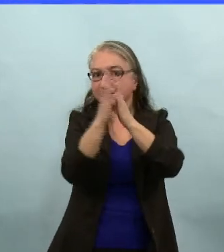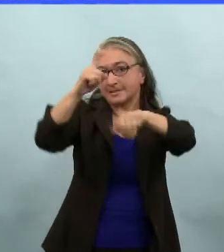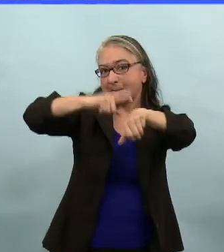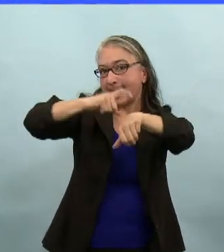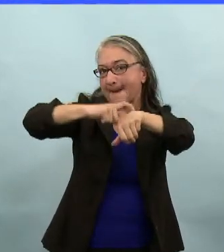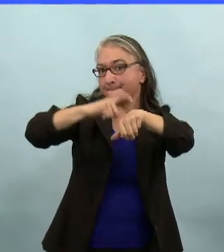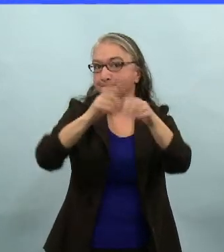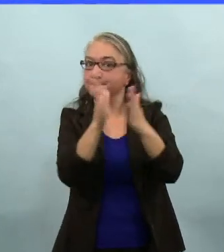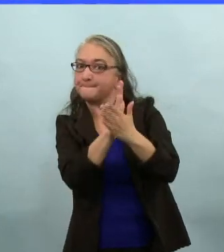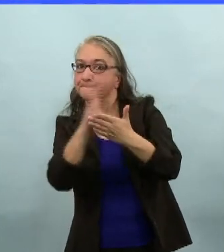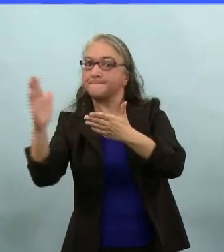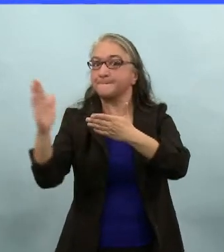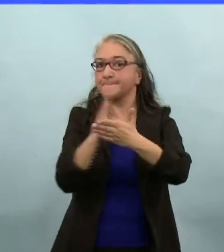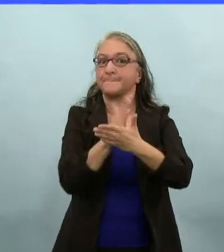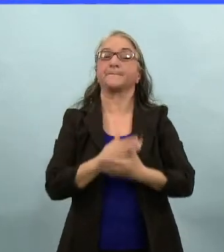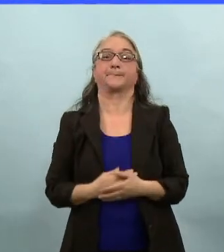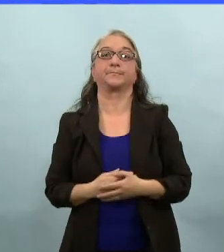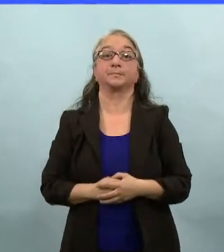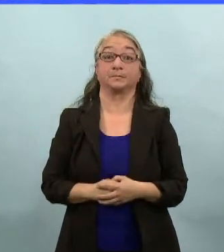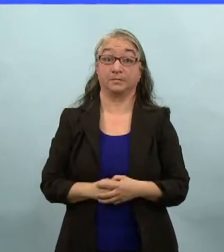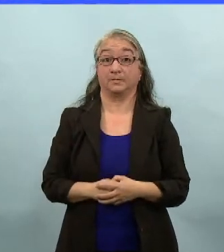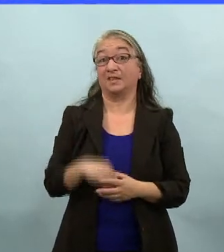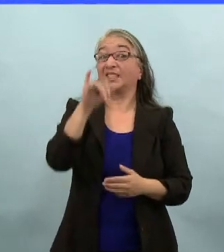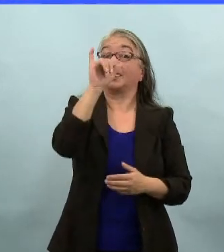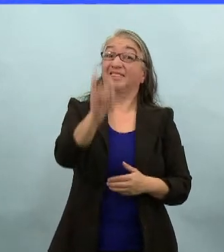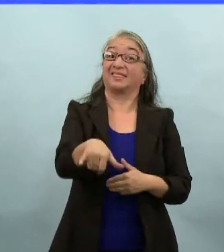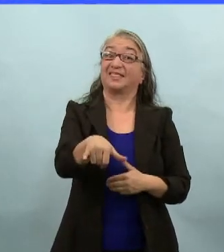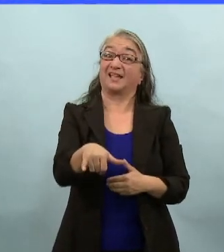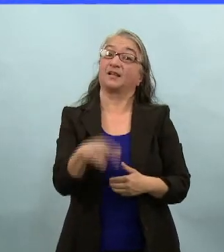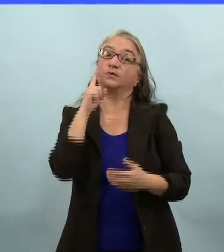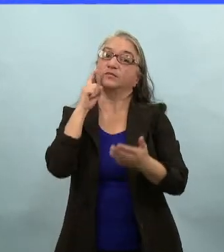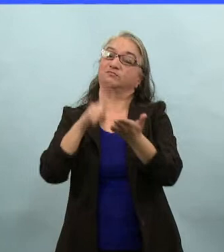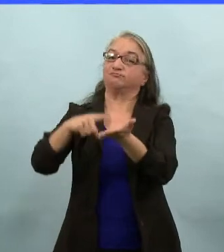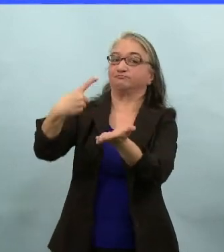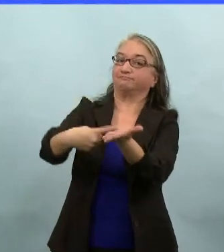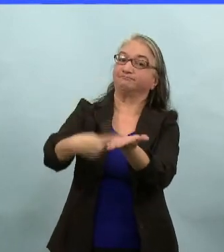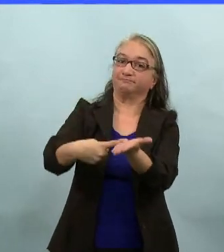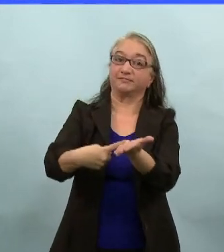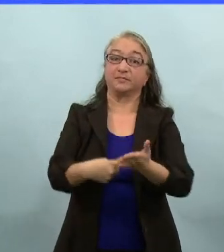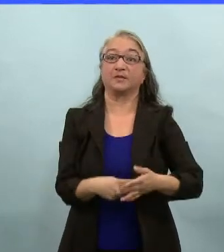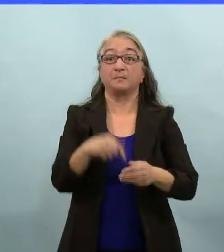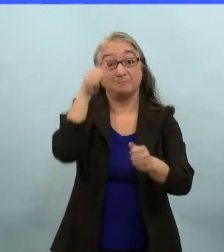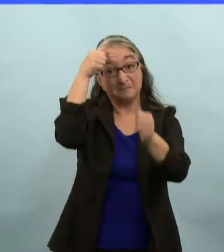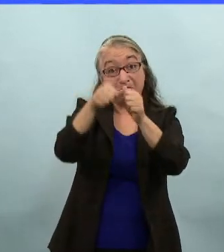wanted to highlight that health canada's approval for younger children was based on a clinical trial